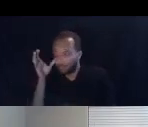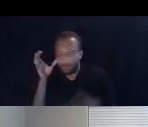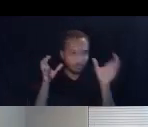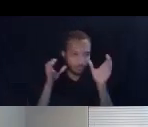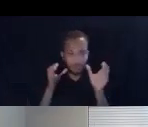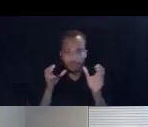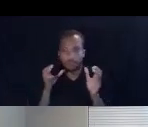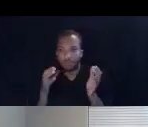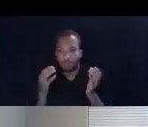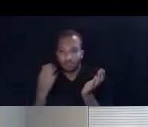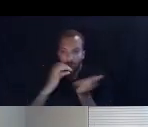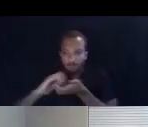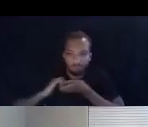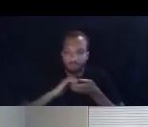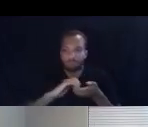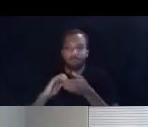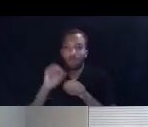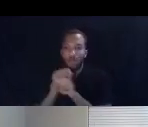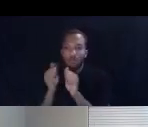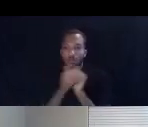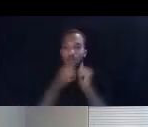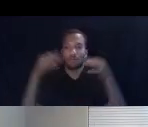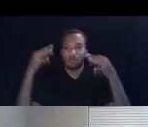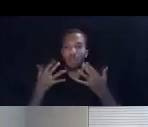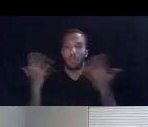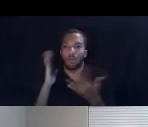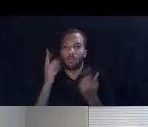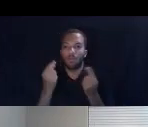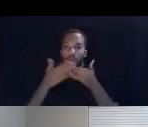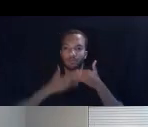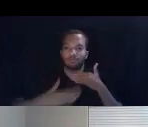to decide what we're going to go ask the legislature for.